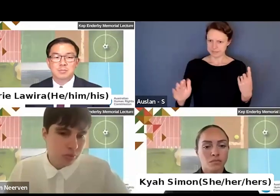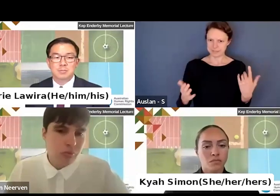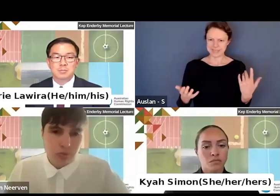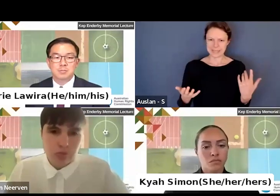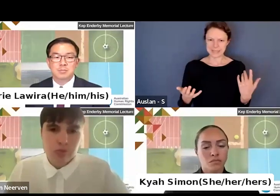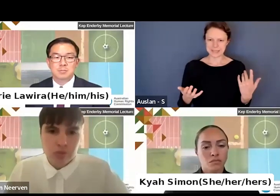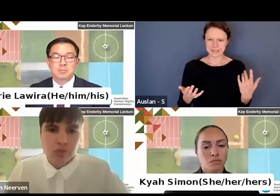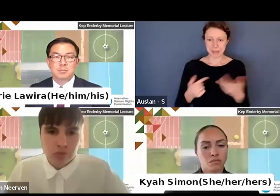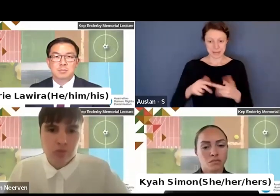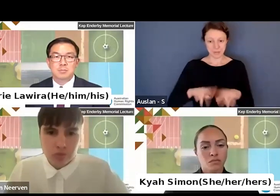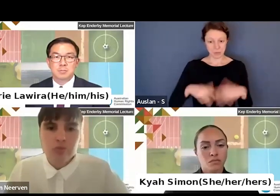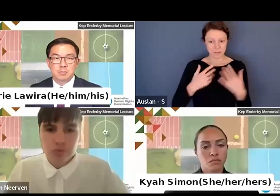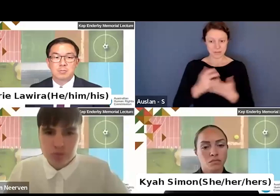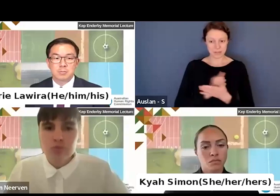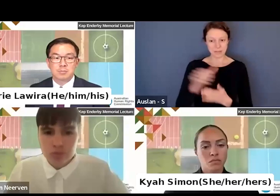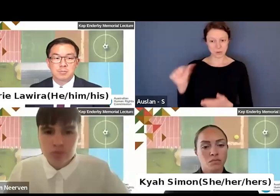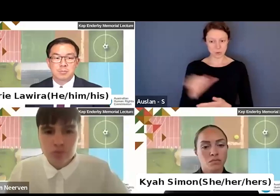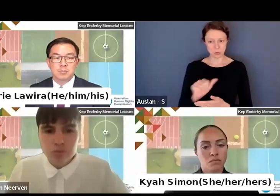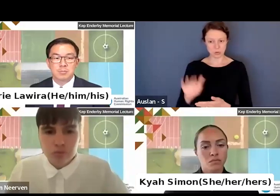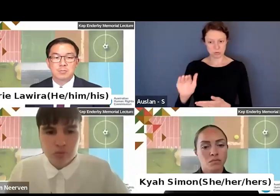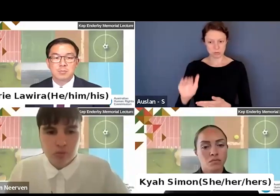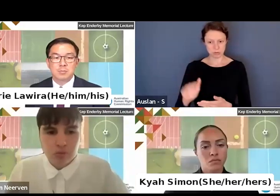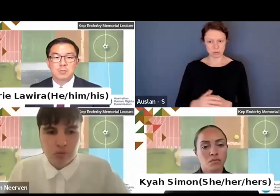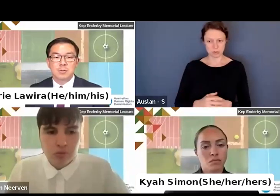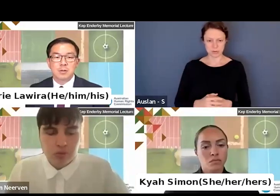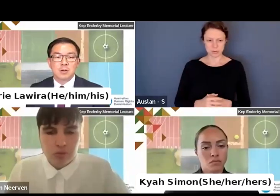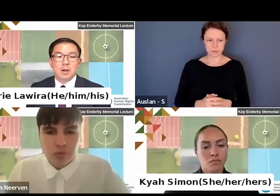I think that's kind of the things that come to mind.